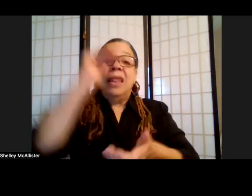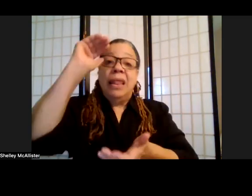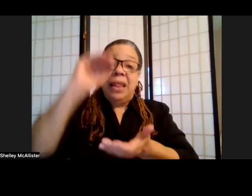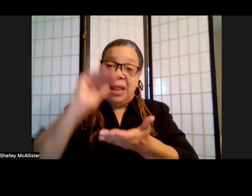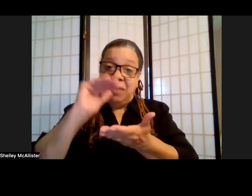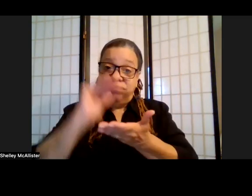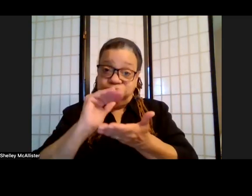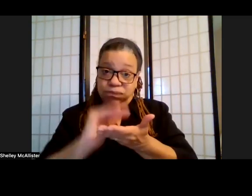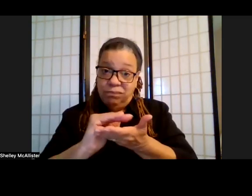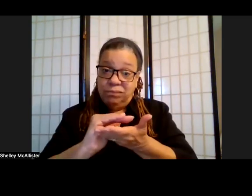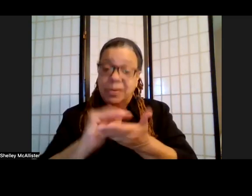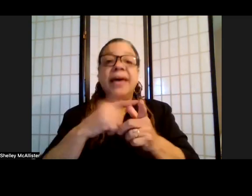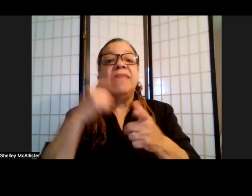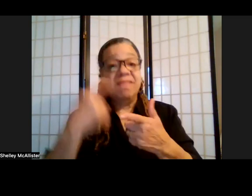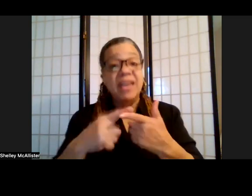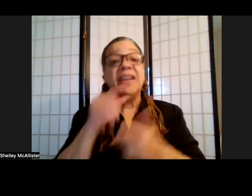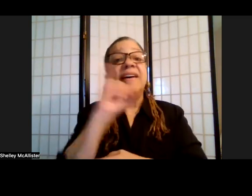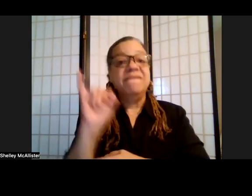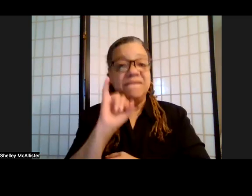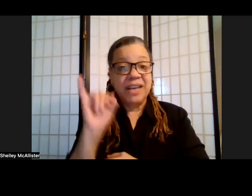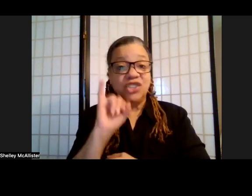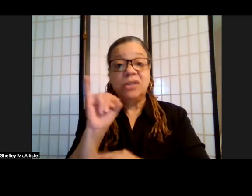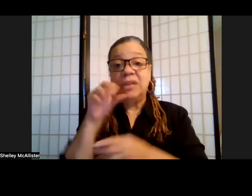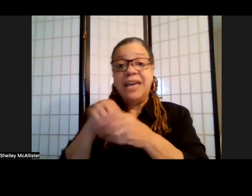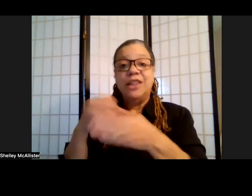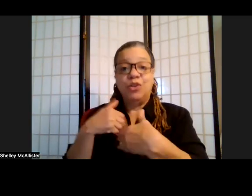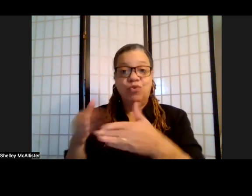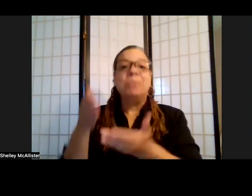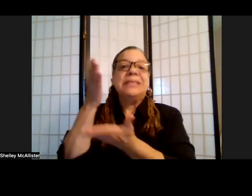and the cross infection within the examination room sharply declined.